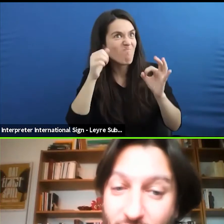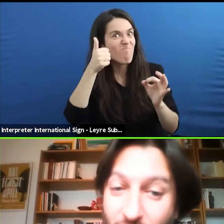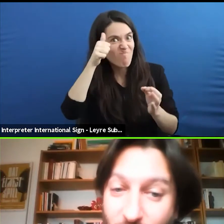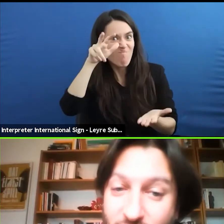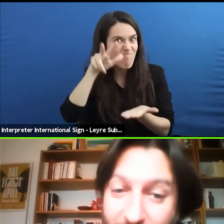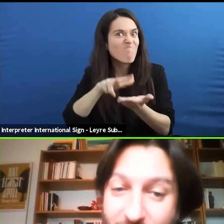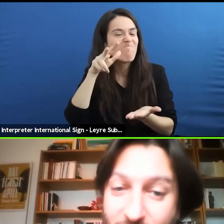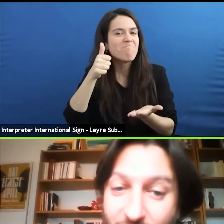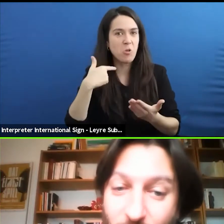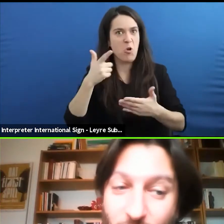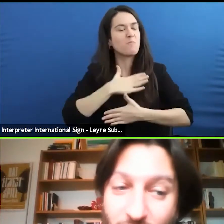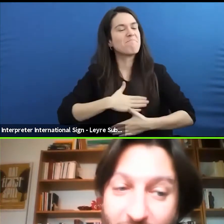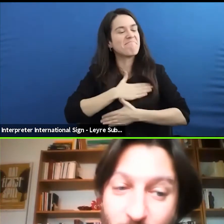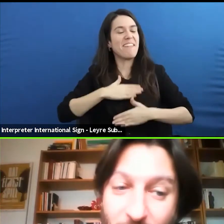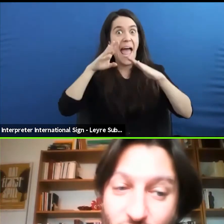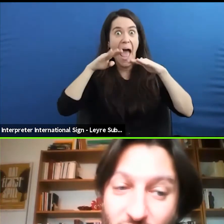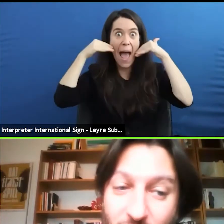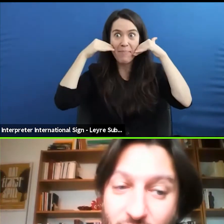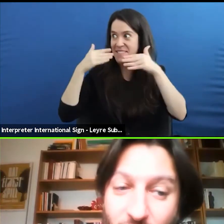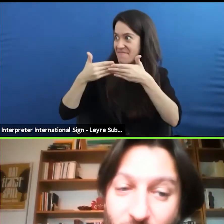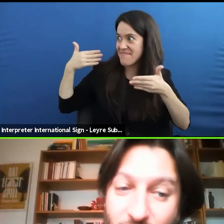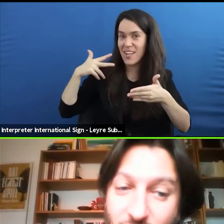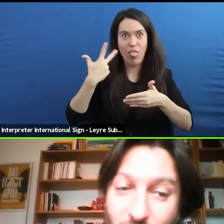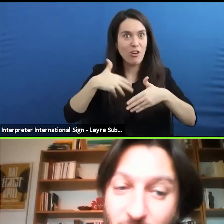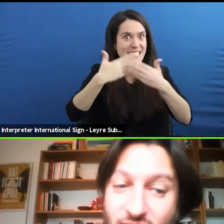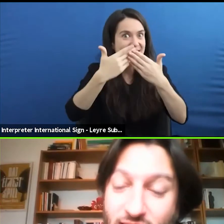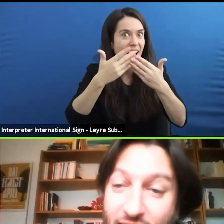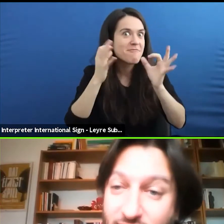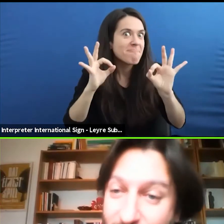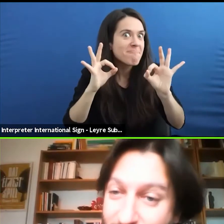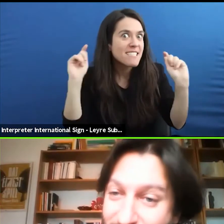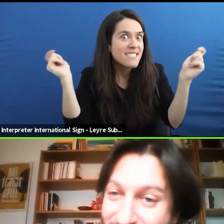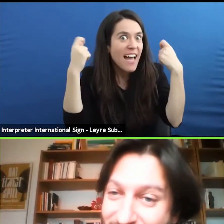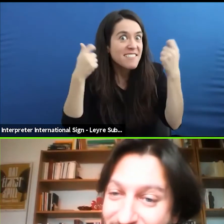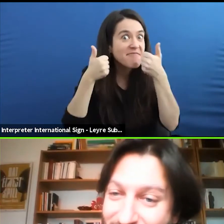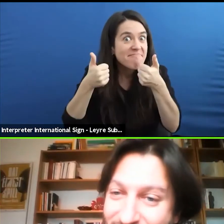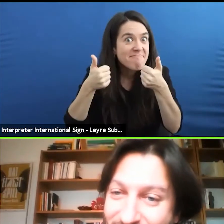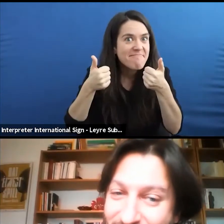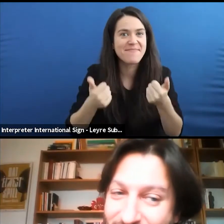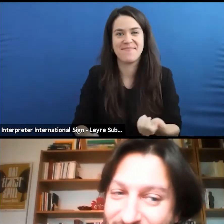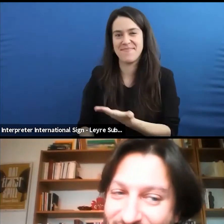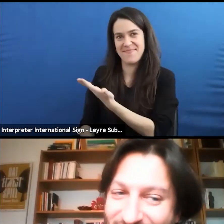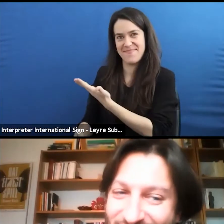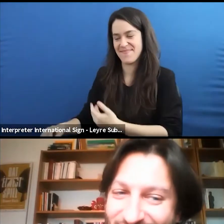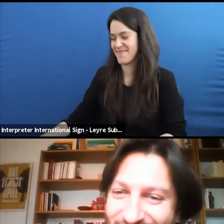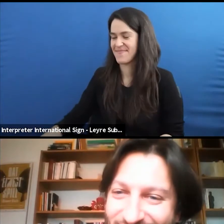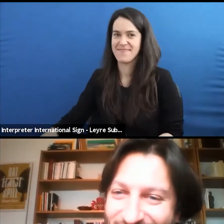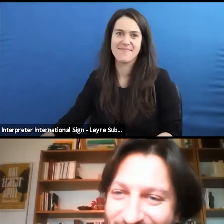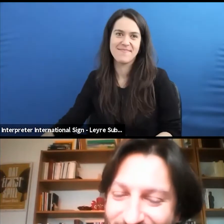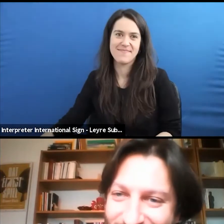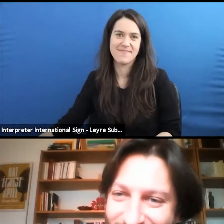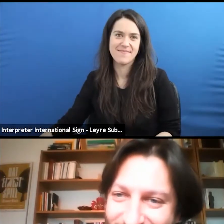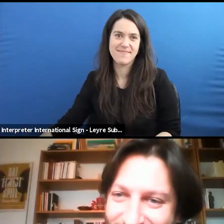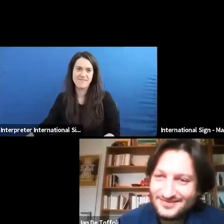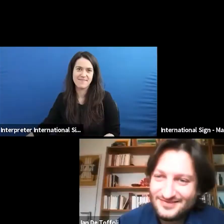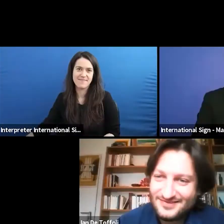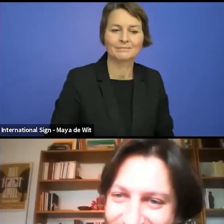Are you satisfied with what has been achieved? Was the Forum a success. Well, I think a very straight